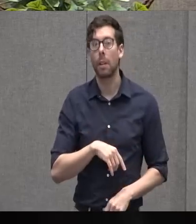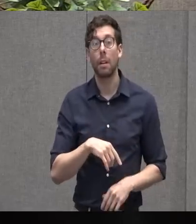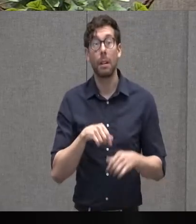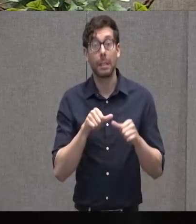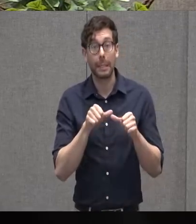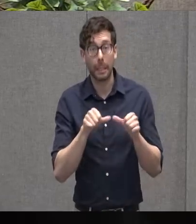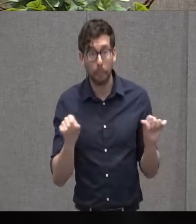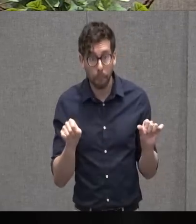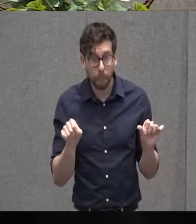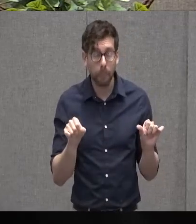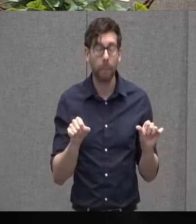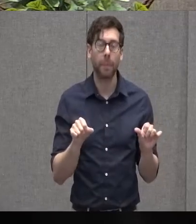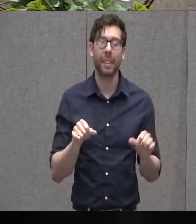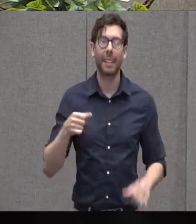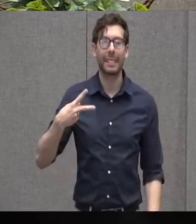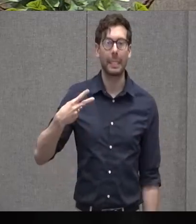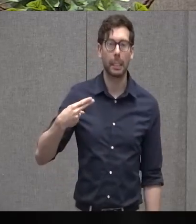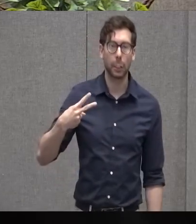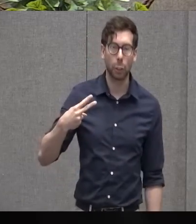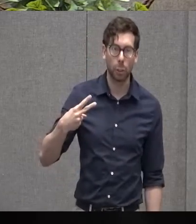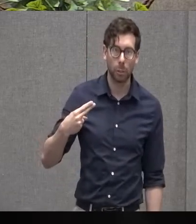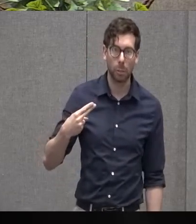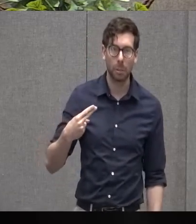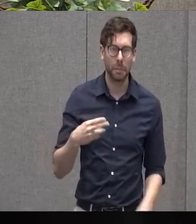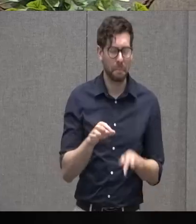So these are some pretty simple supplies.